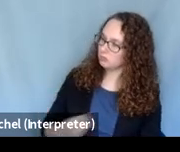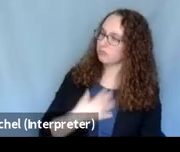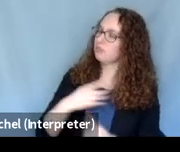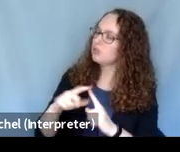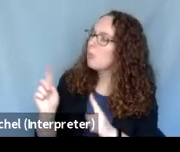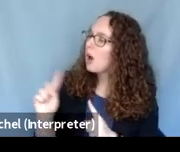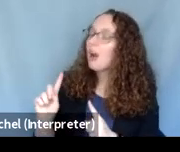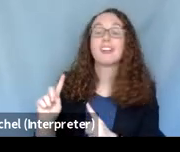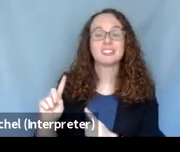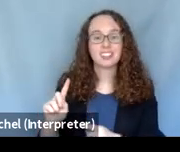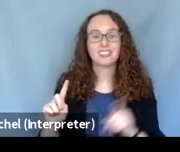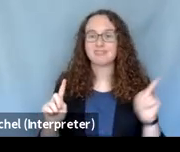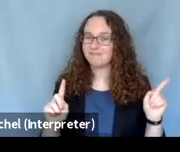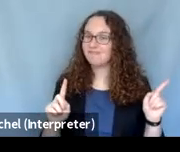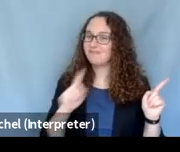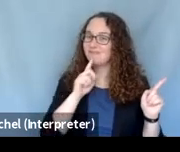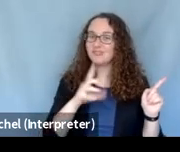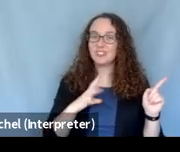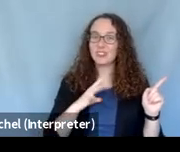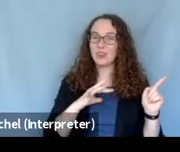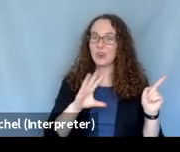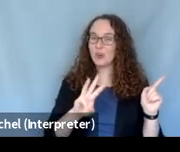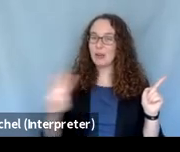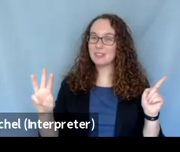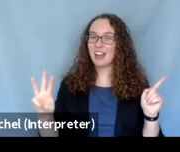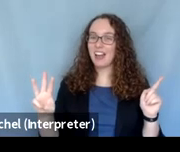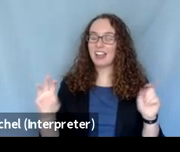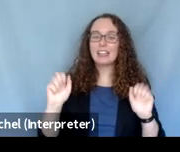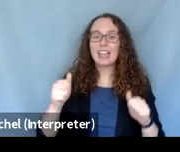so it's a really cool website I would encourage you to